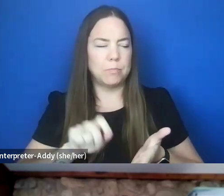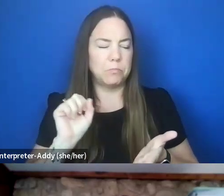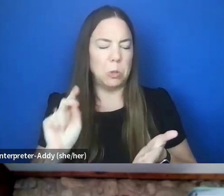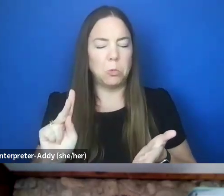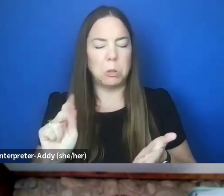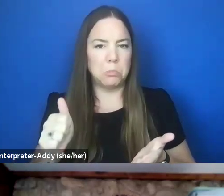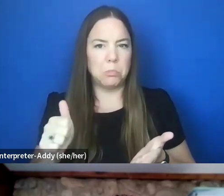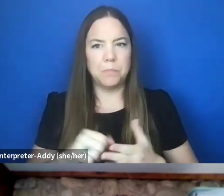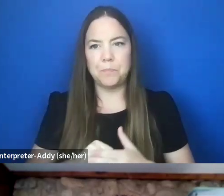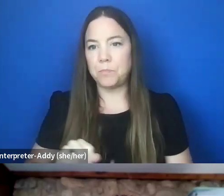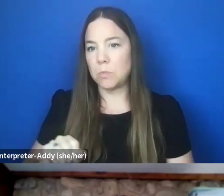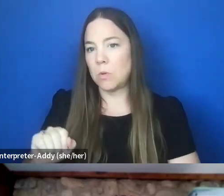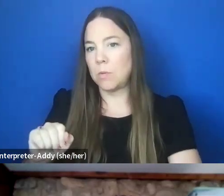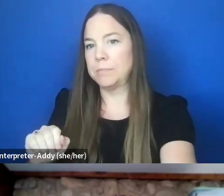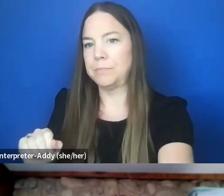Don Dew: Catherine. Don Dew: How are you?